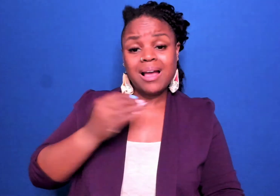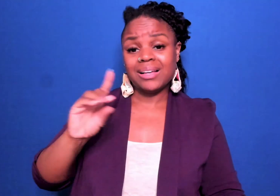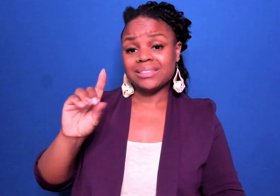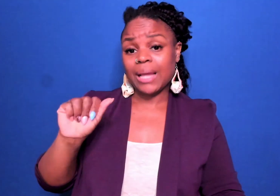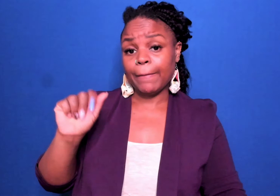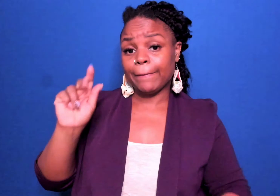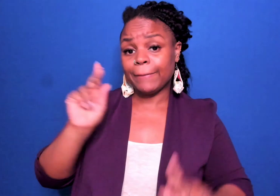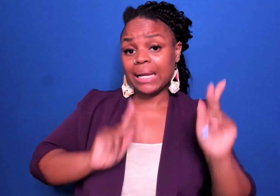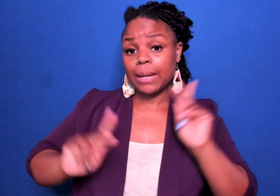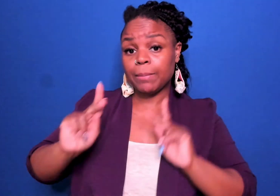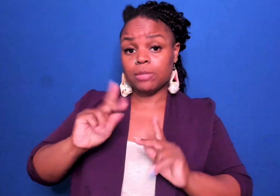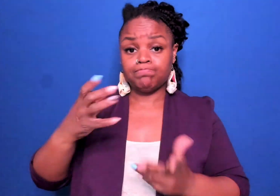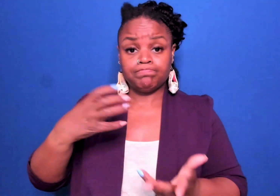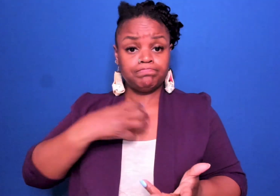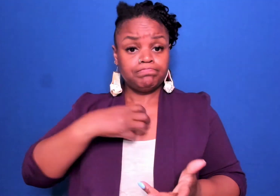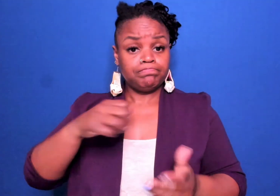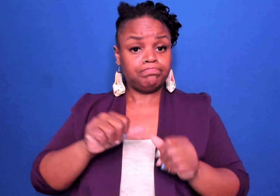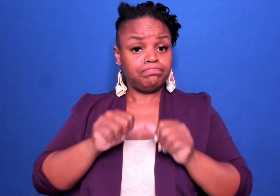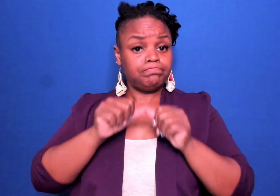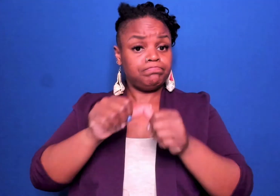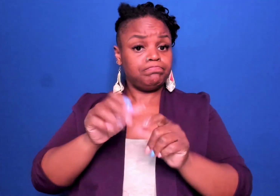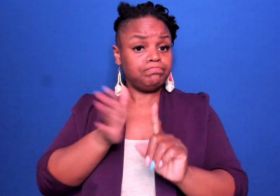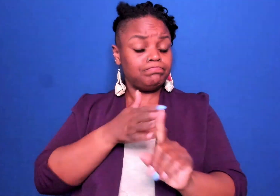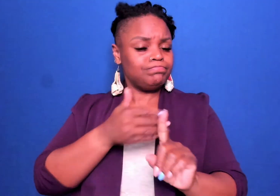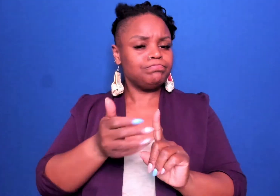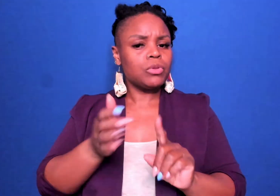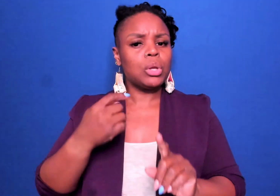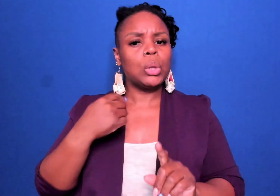and disabled people are not objects to be contained or manipulated.